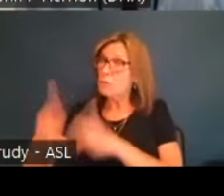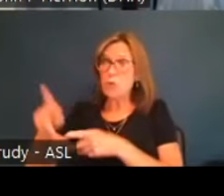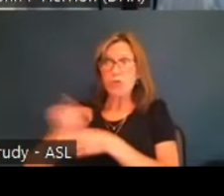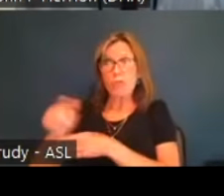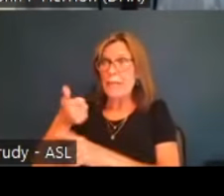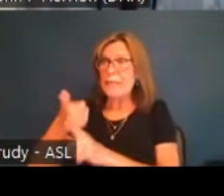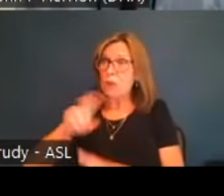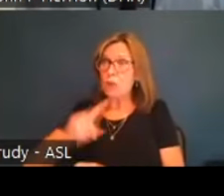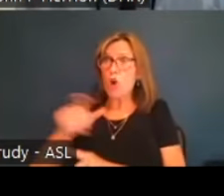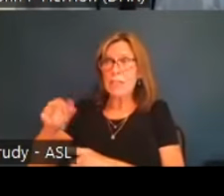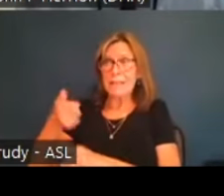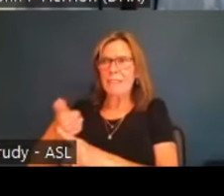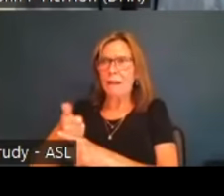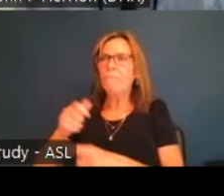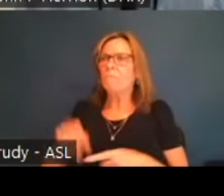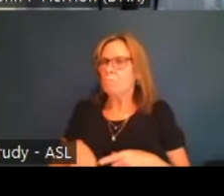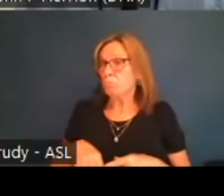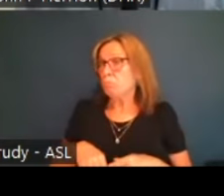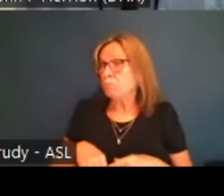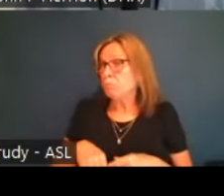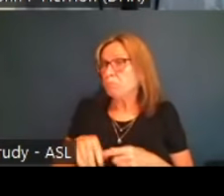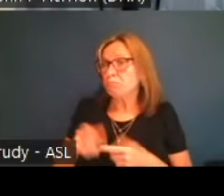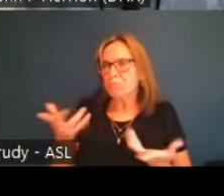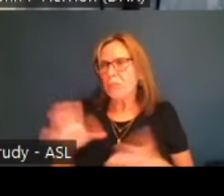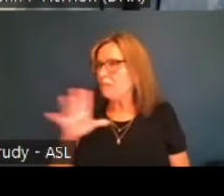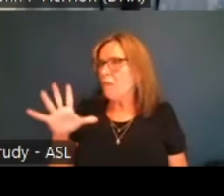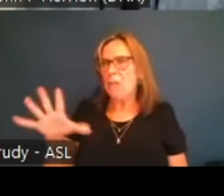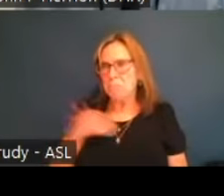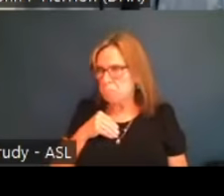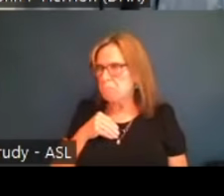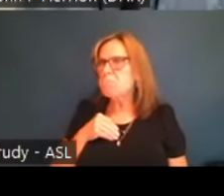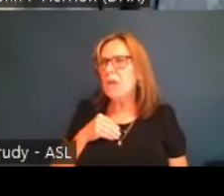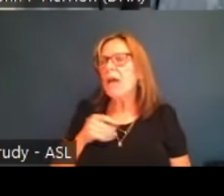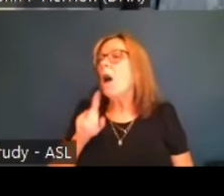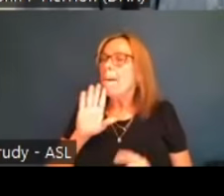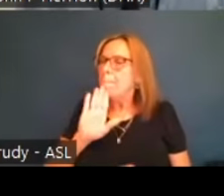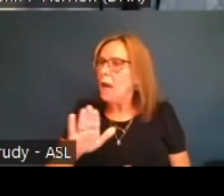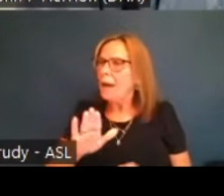component I think is what distinguishes a service animal from an emotional support animal, right? So when we're